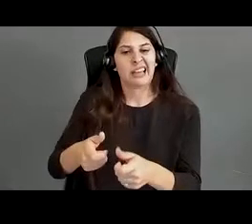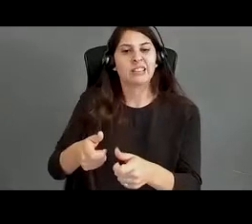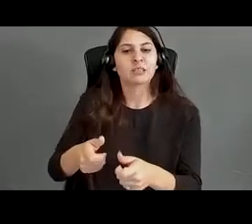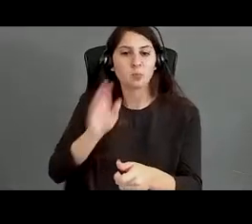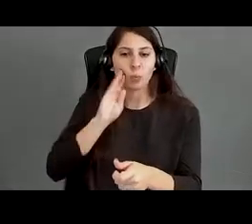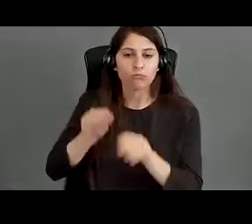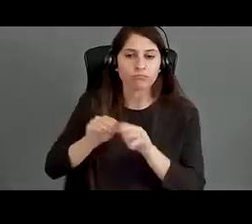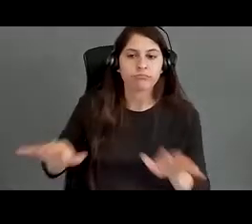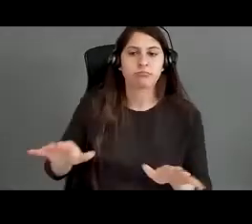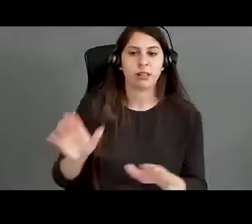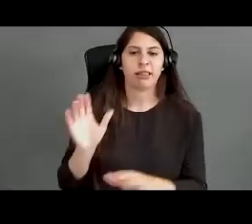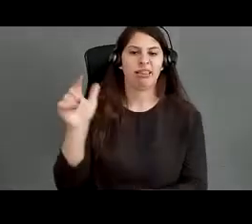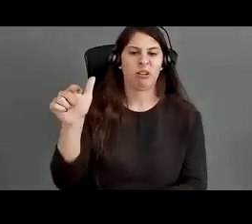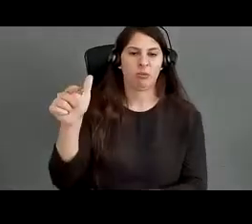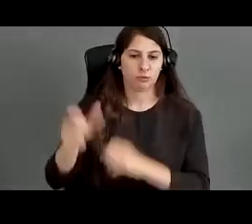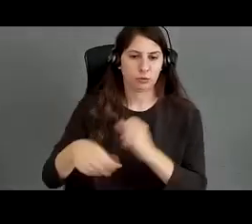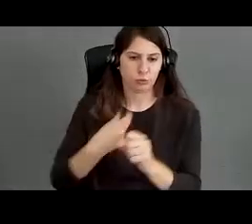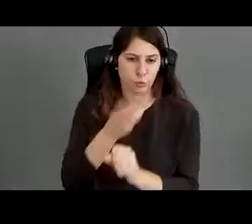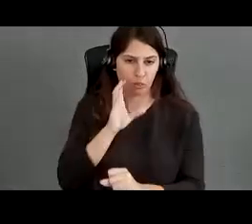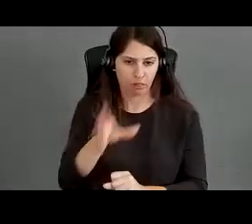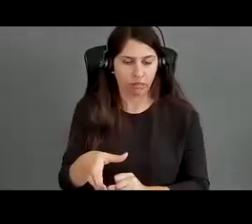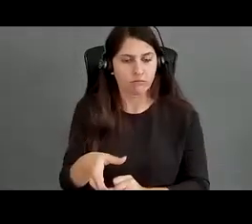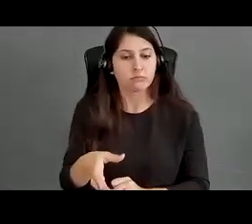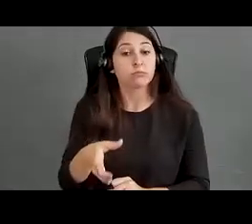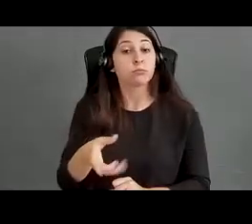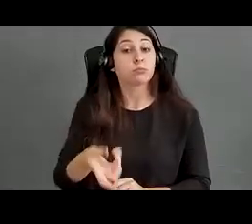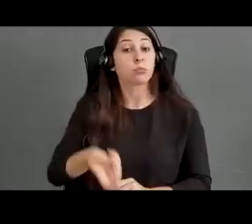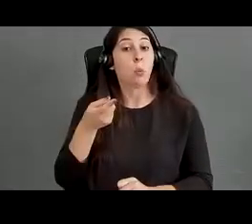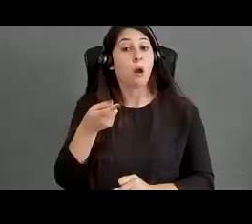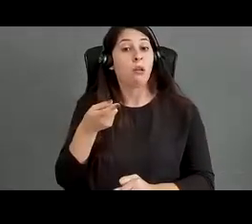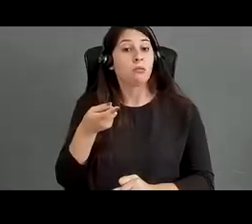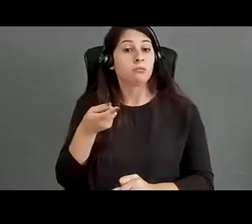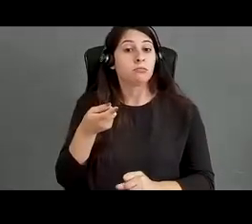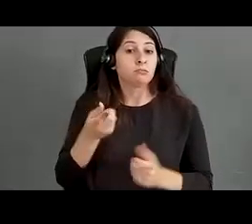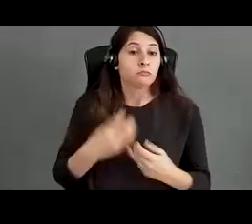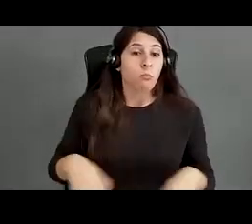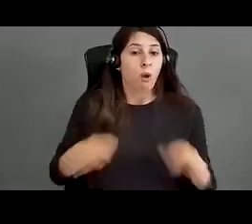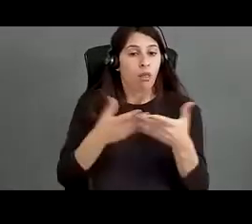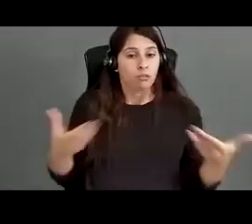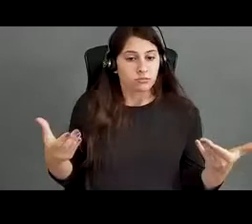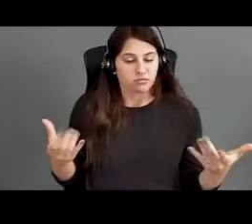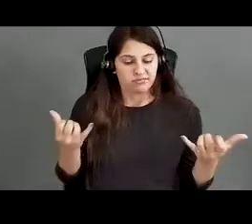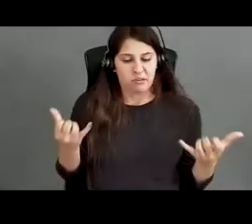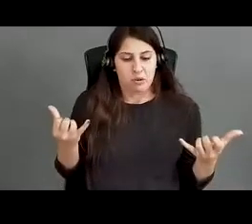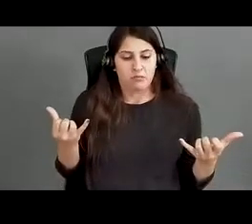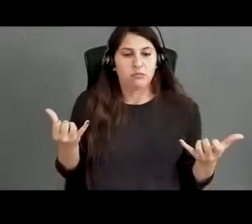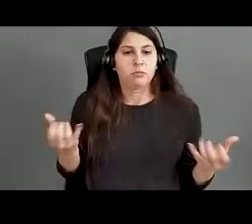One of the gifts that the pandemic has given us is forcing us to become more virtual